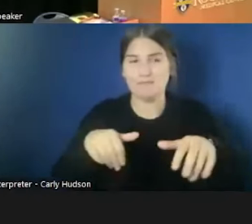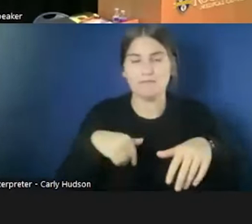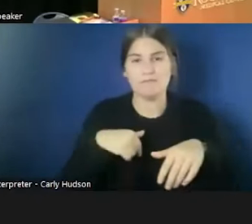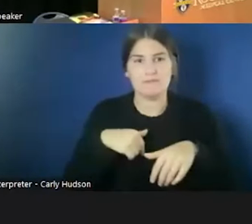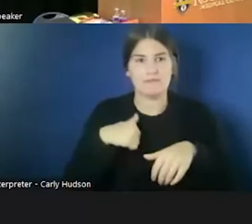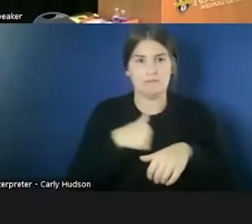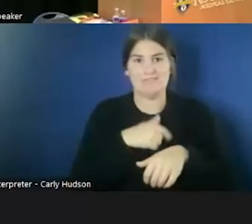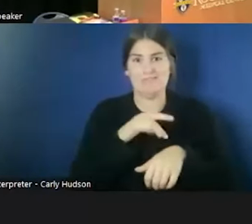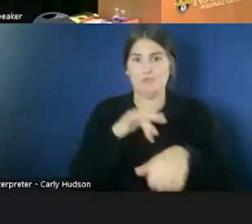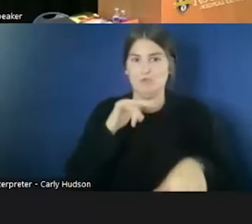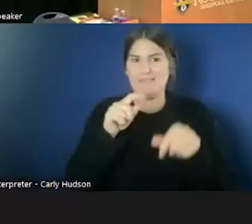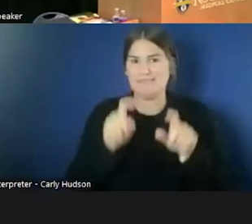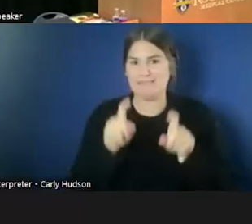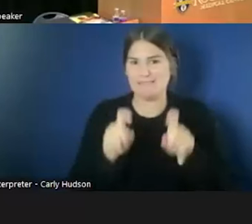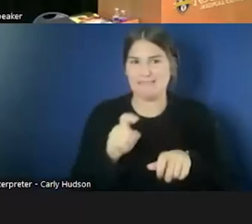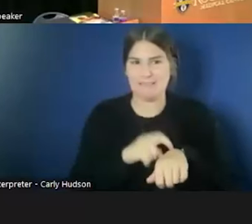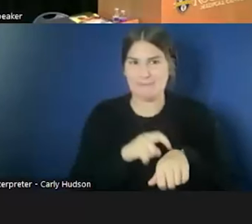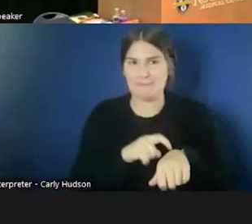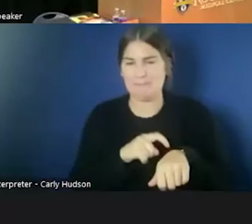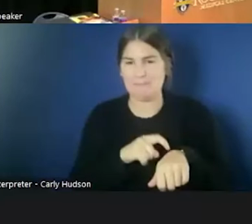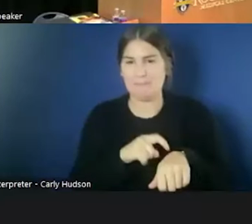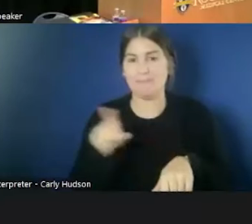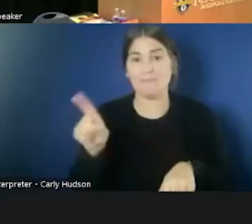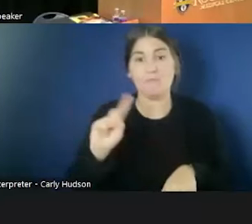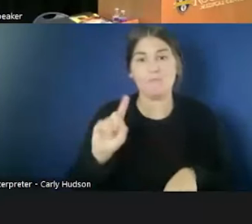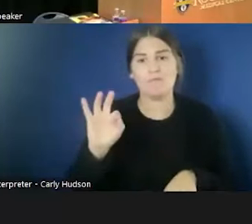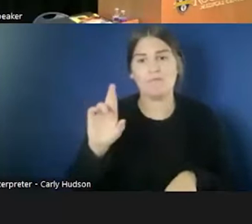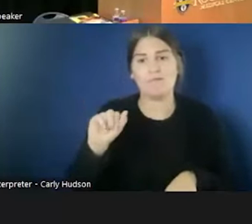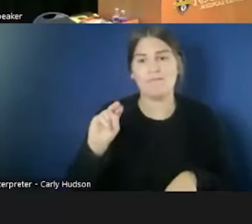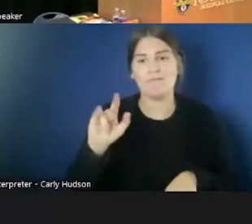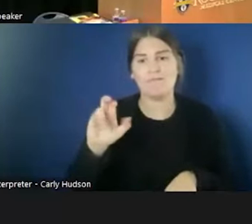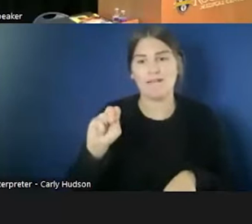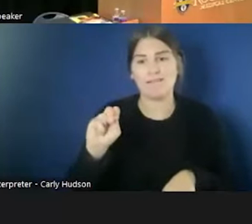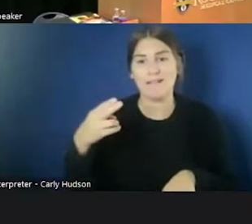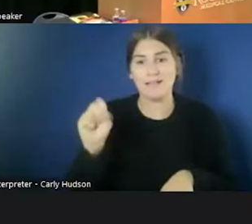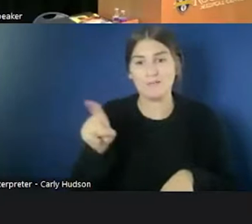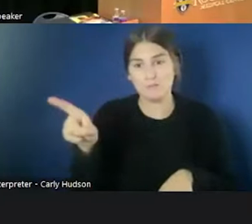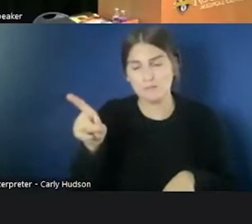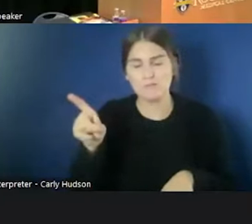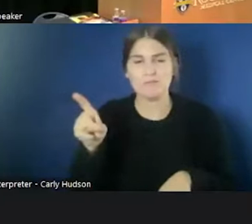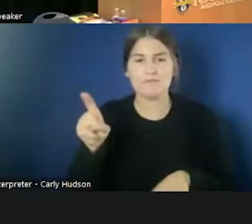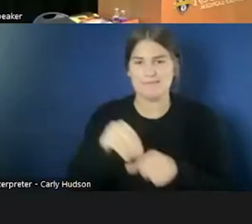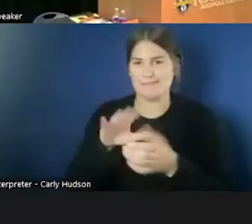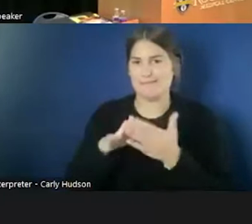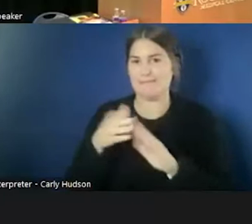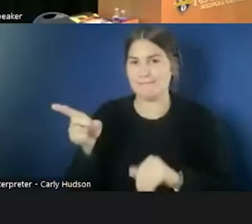phases um being over at Franklin High School over on Norton in the city and we were giving